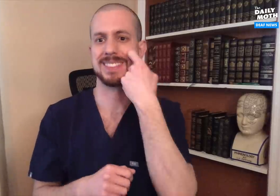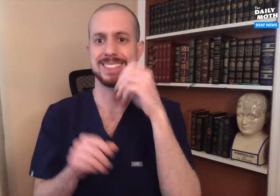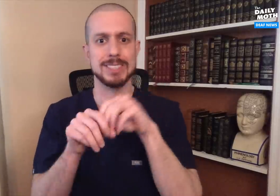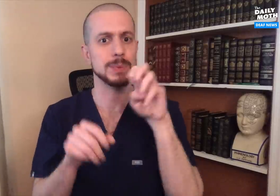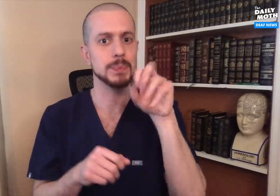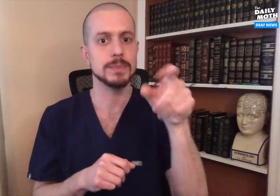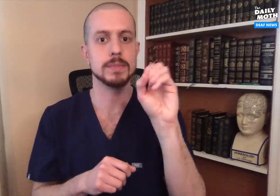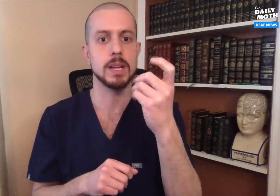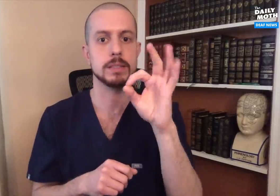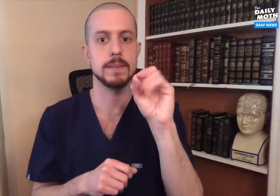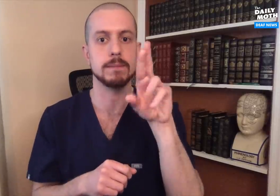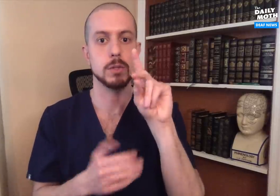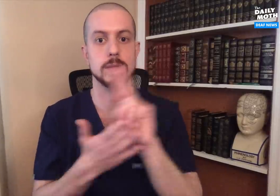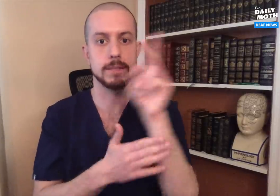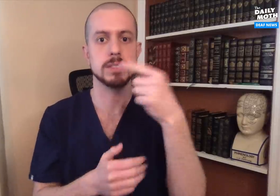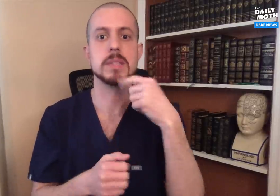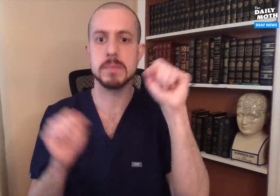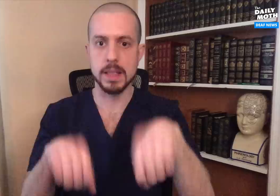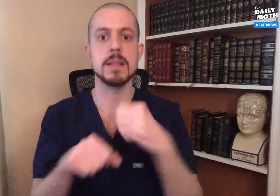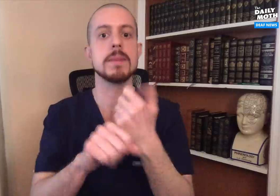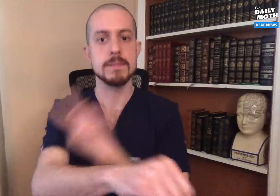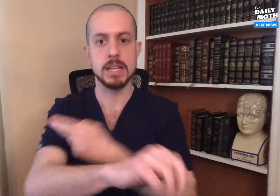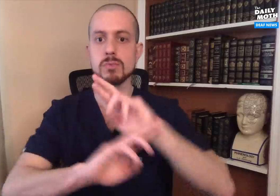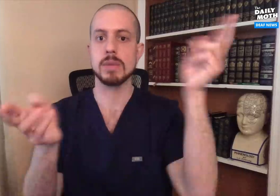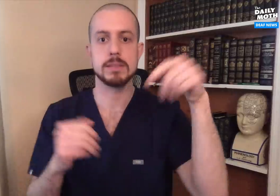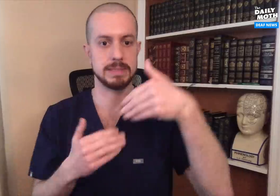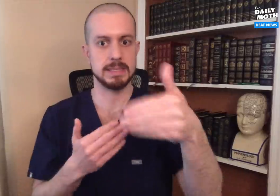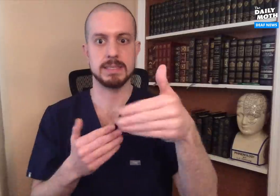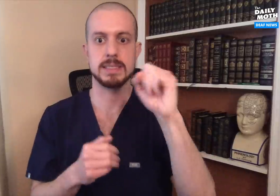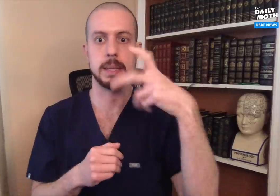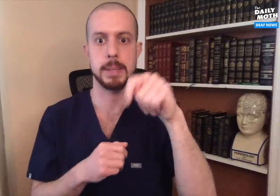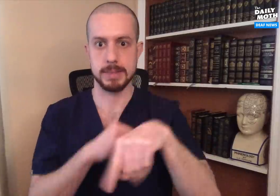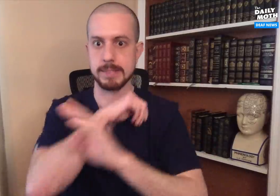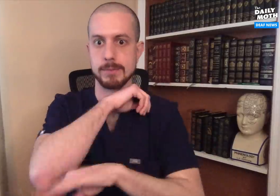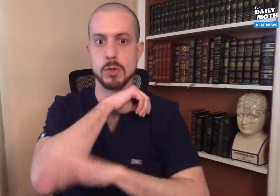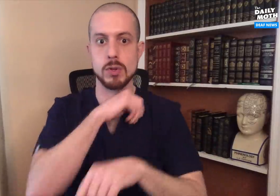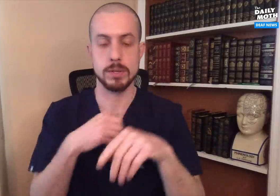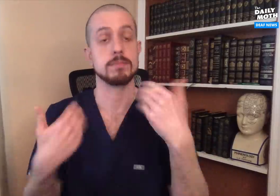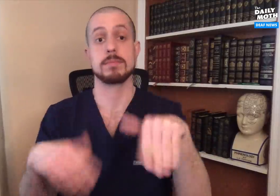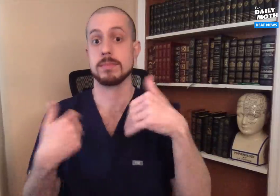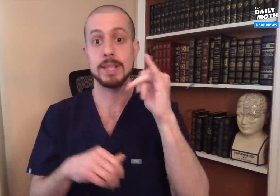In recent news, the University of Oxford said that their vaccine would be ready in September, in the fall.